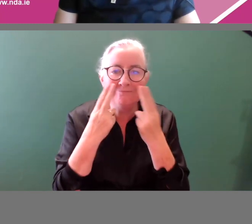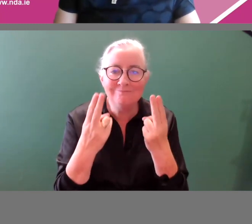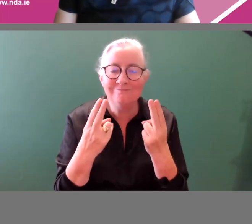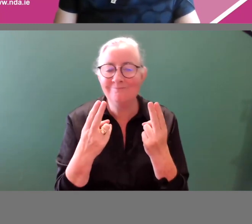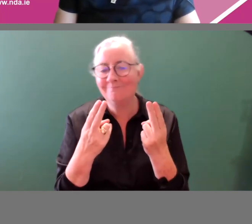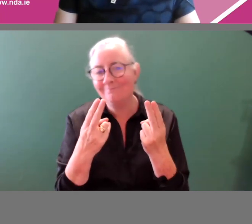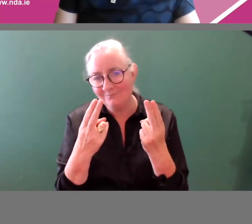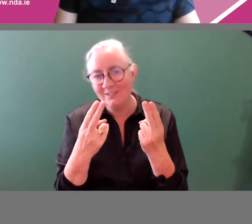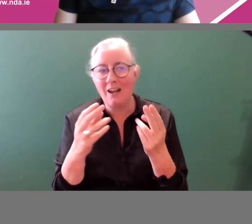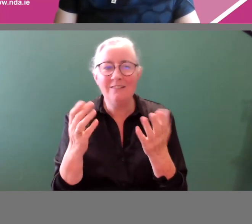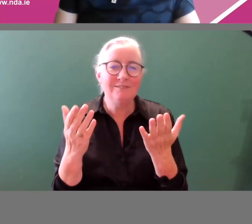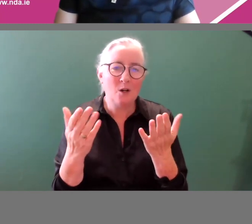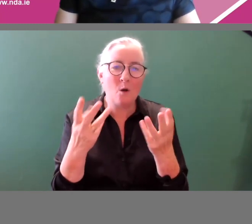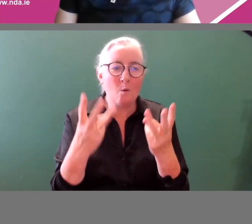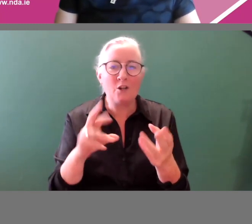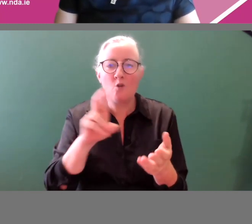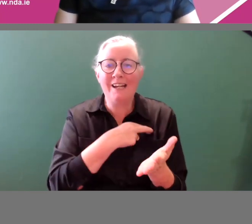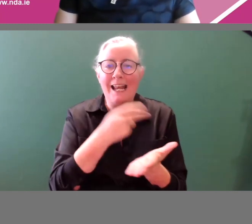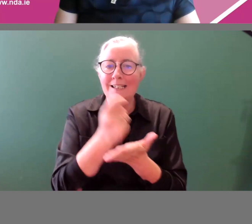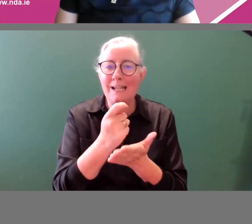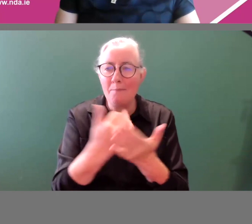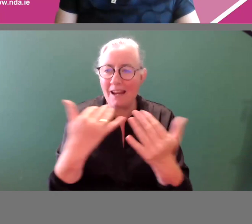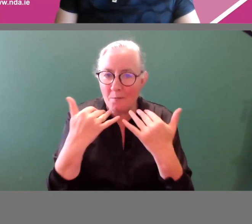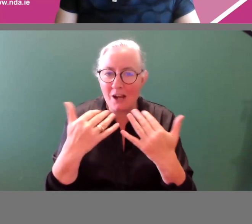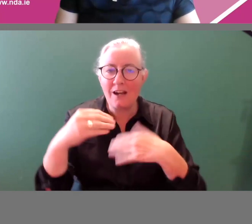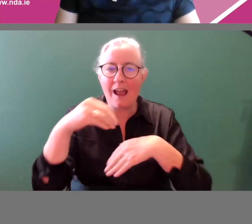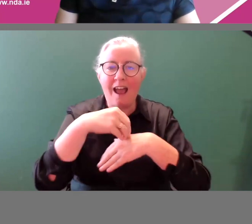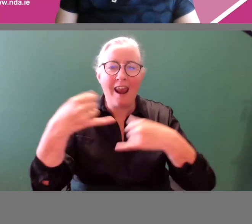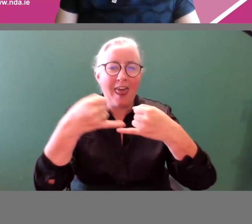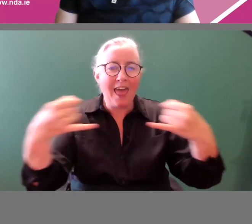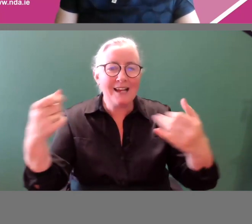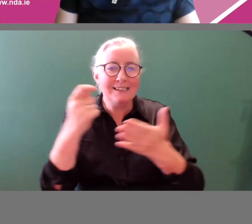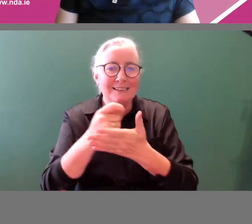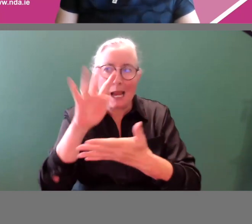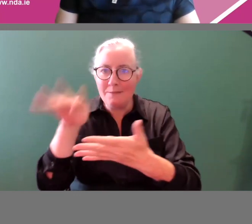looks for realtime information or an on line timetable before they use any public transport